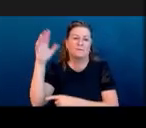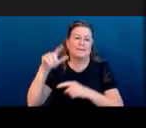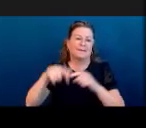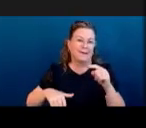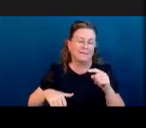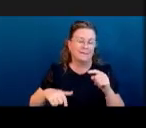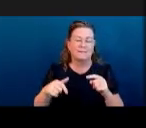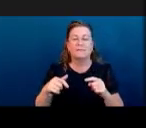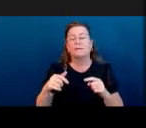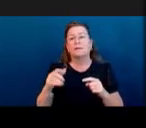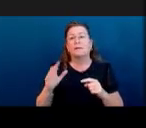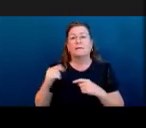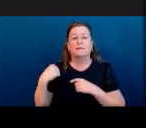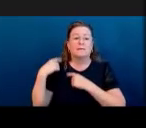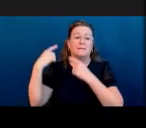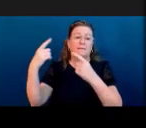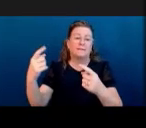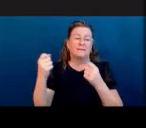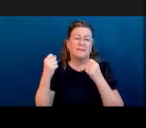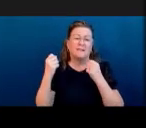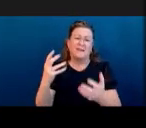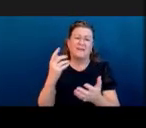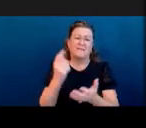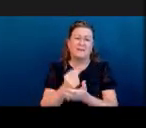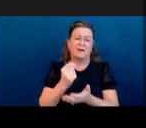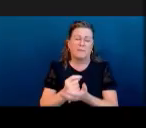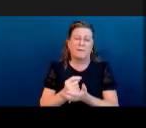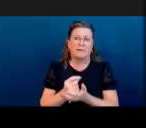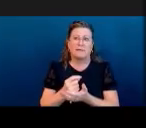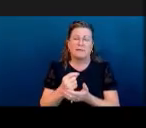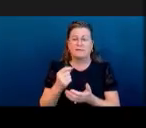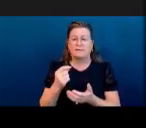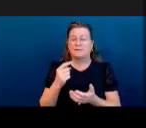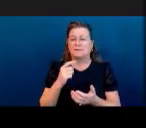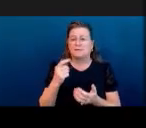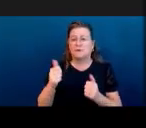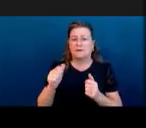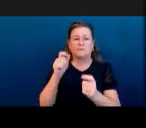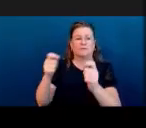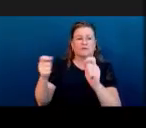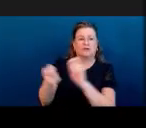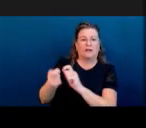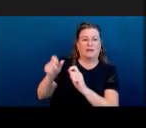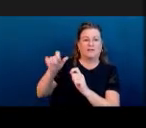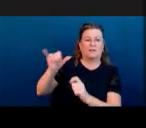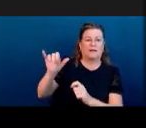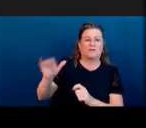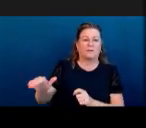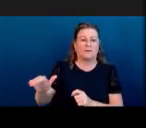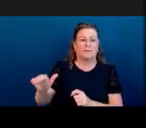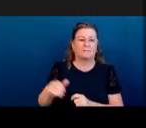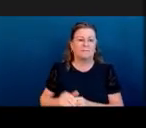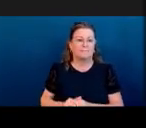past, and still, currently is trying to change a child. But we